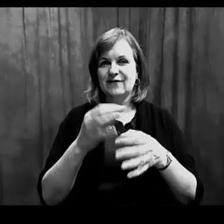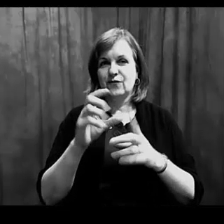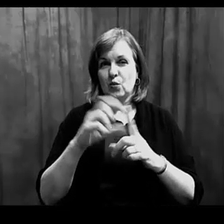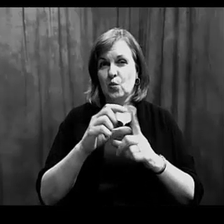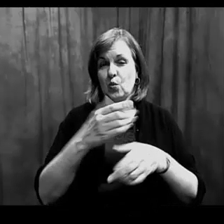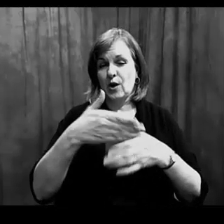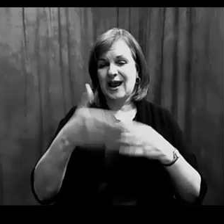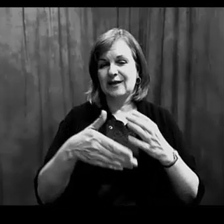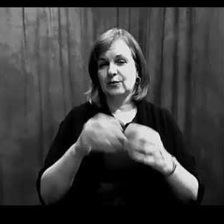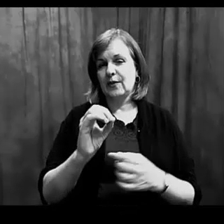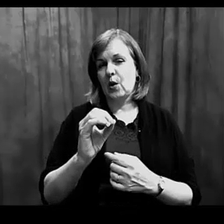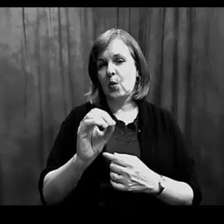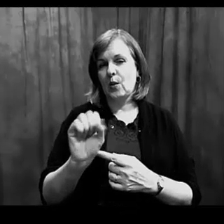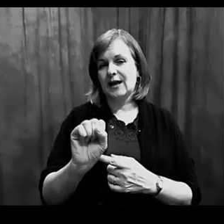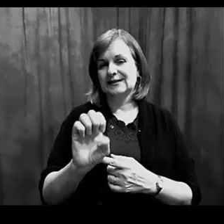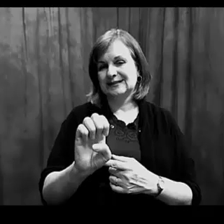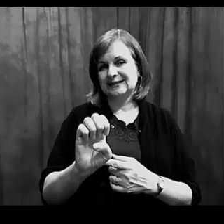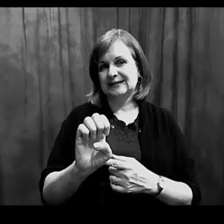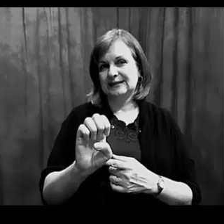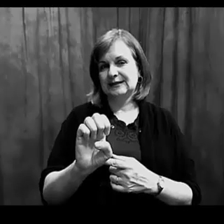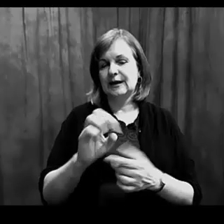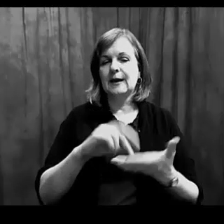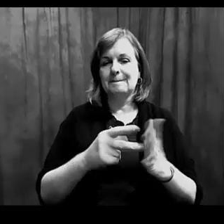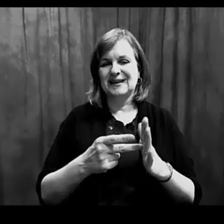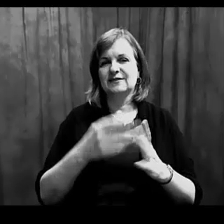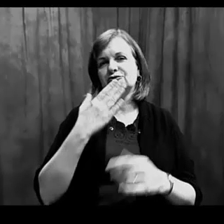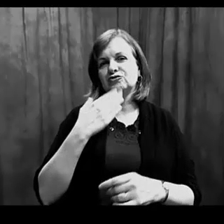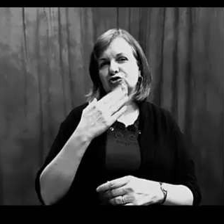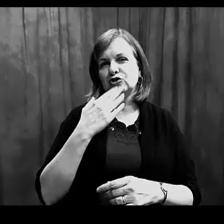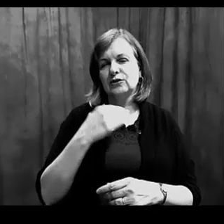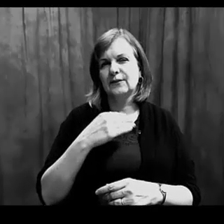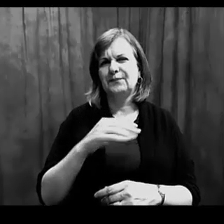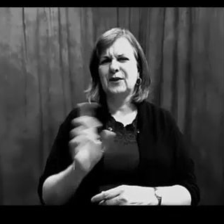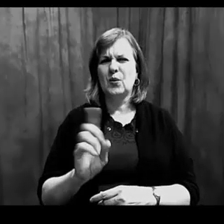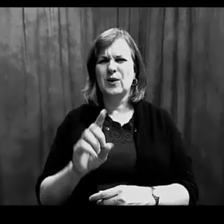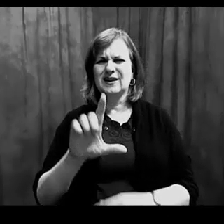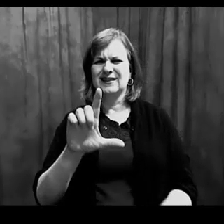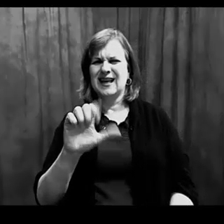"ose" = sugars